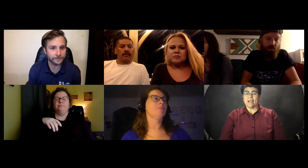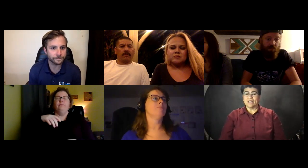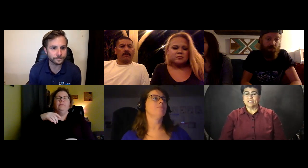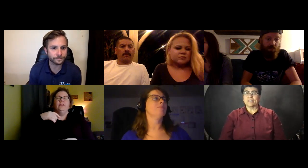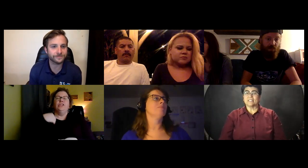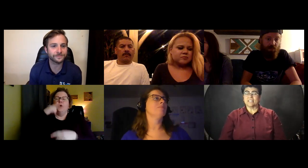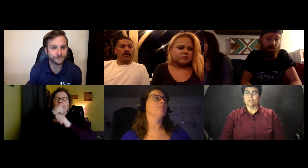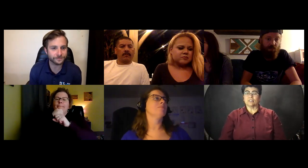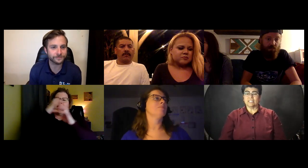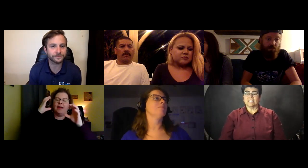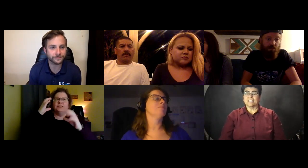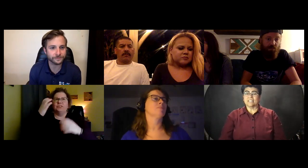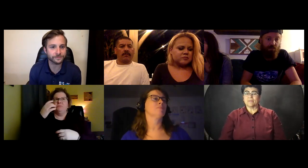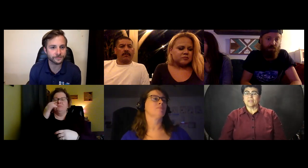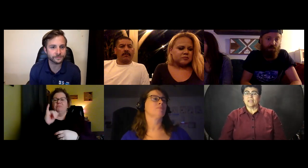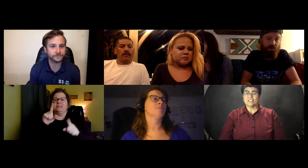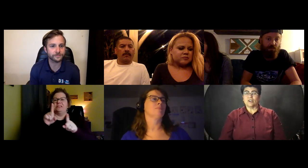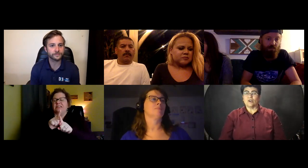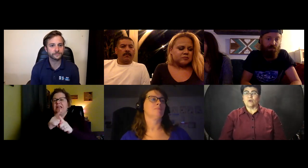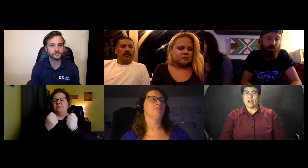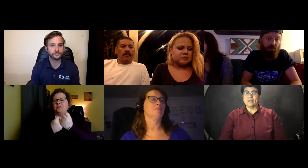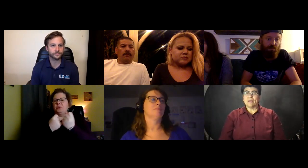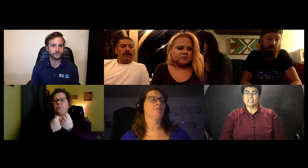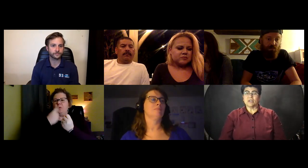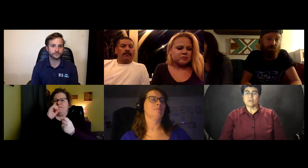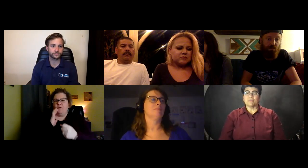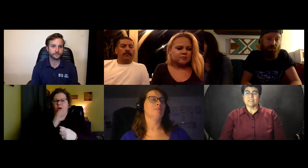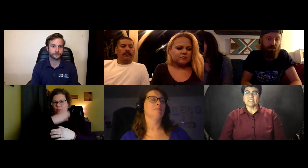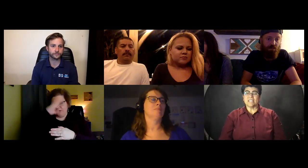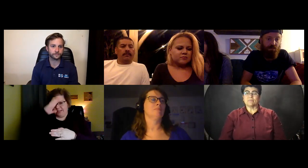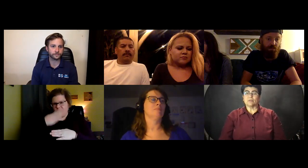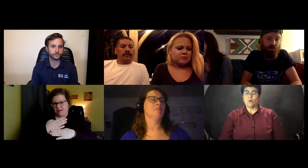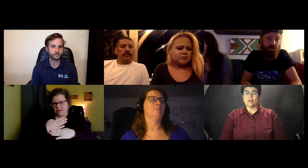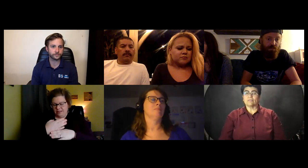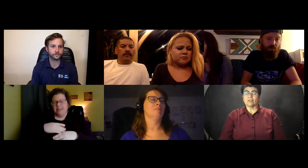husband similarly did and so i imagine it would